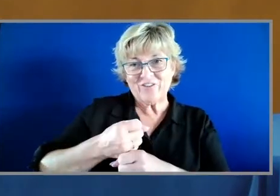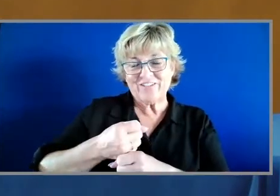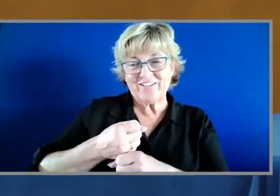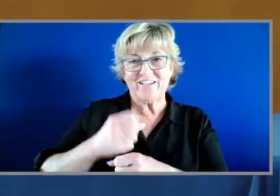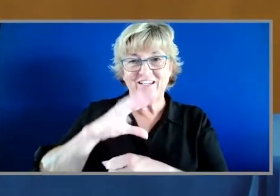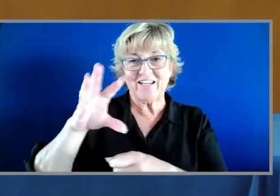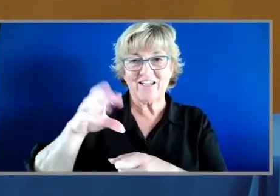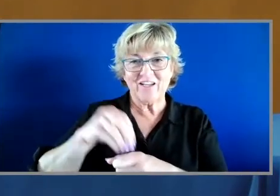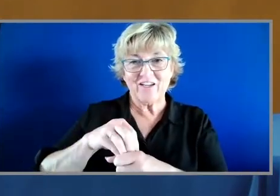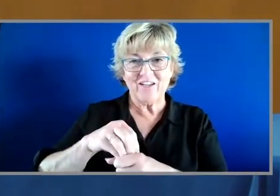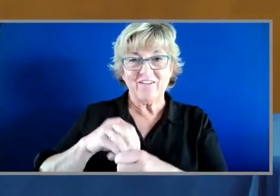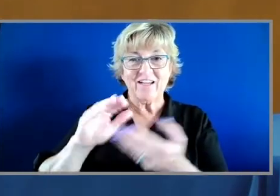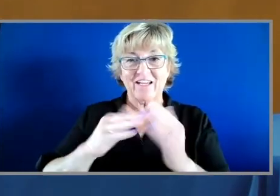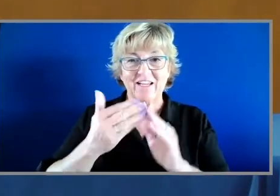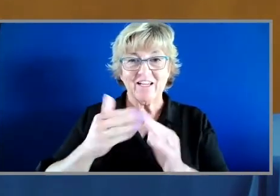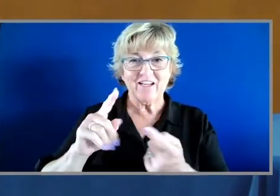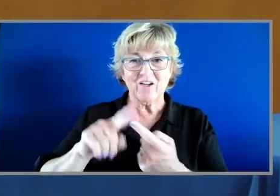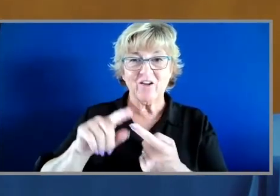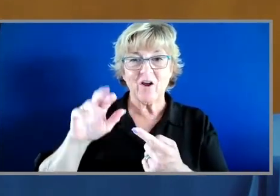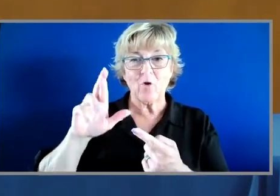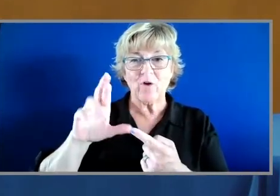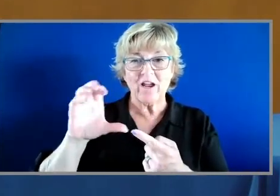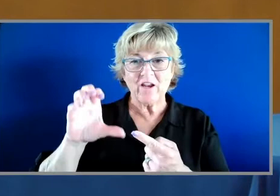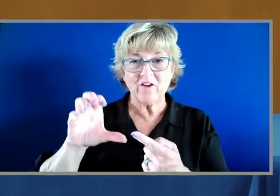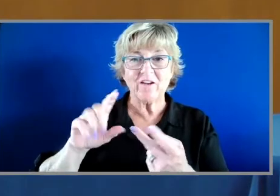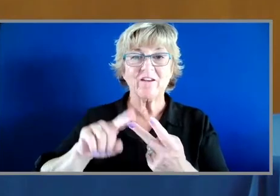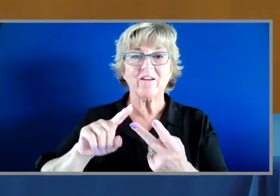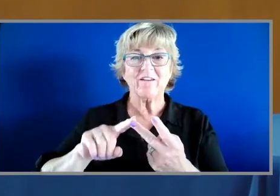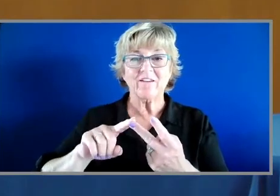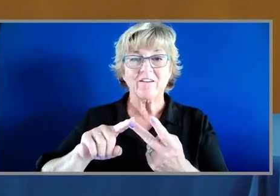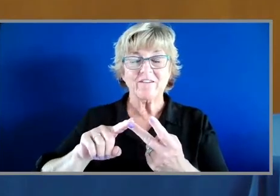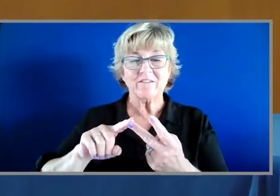Studio: It includes obviously the cities of match cordova and incorporate Eric unionism roseville wrote rosemount in.